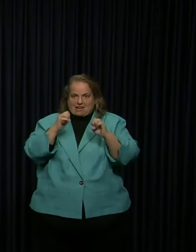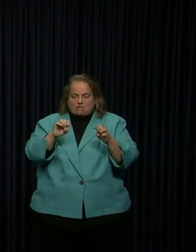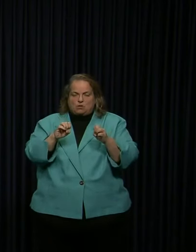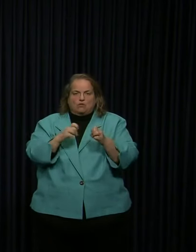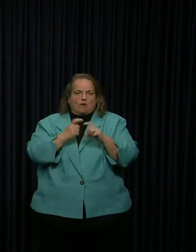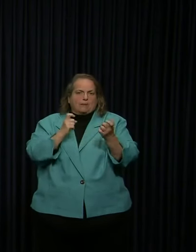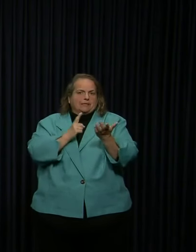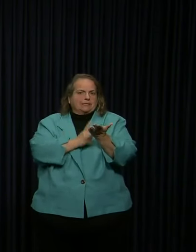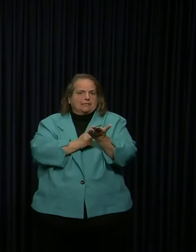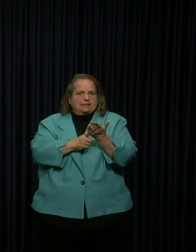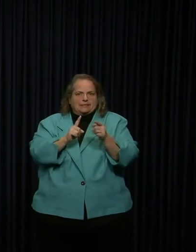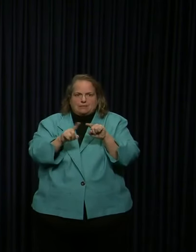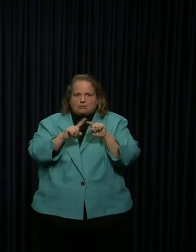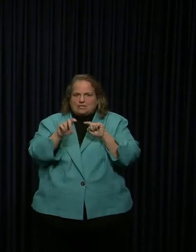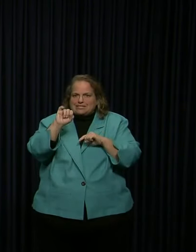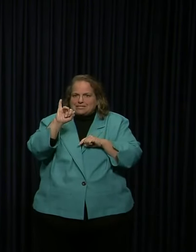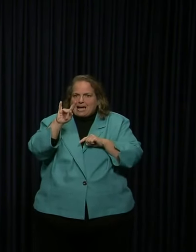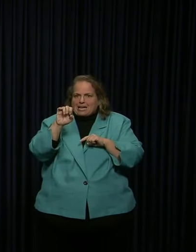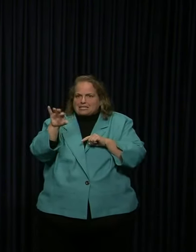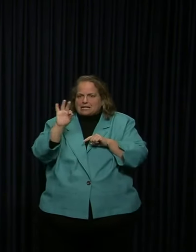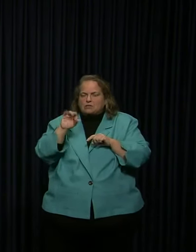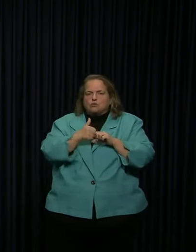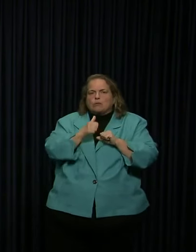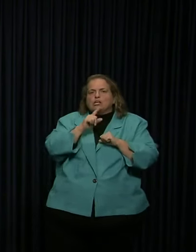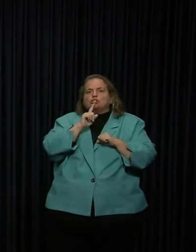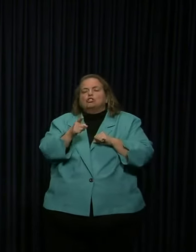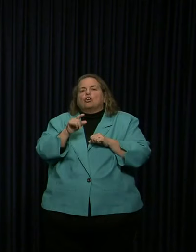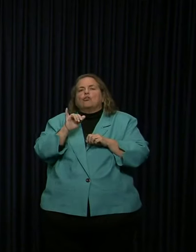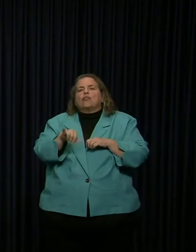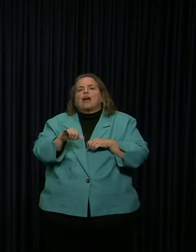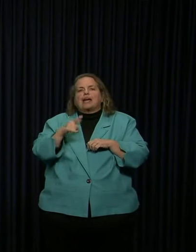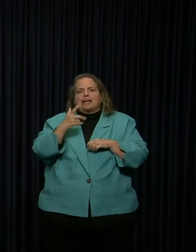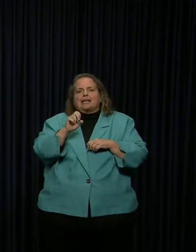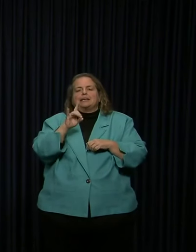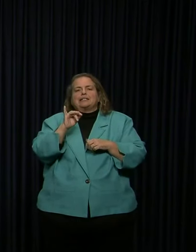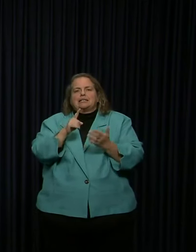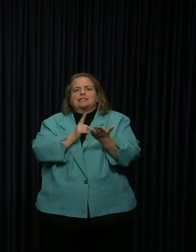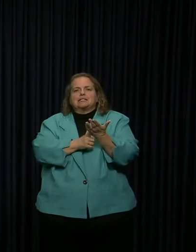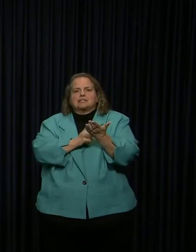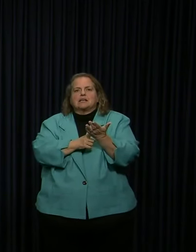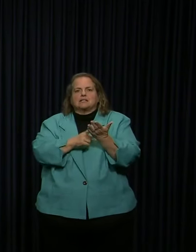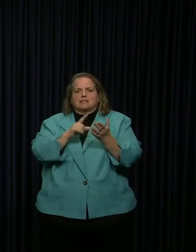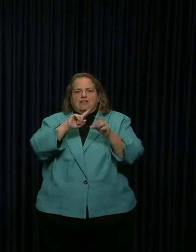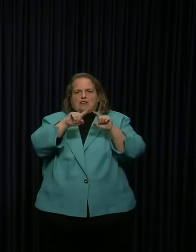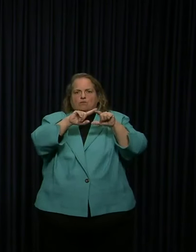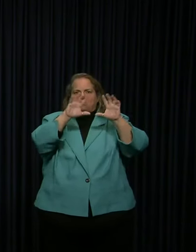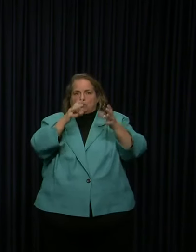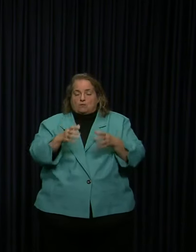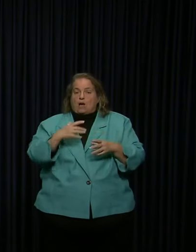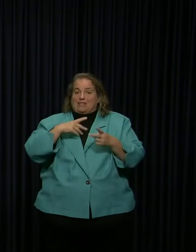PRESIDENT STIVERS HAS SAID THEY'RE NOT JUST WANTING TO OVERSIDE VETOES AND DEAL WITH